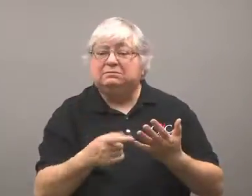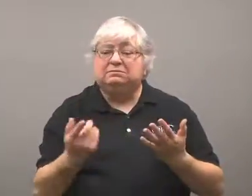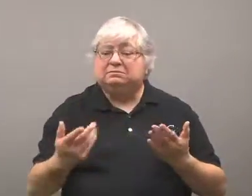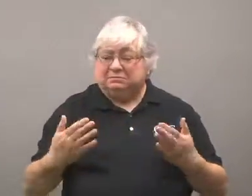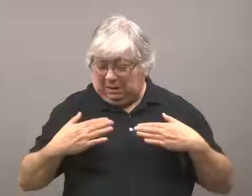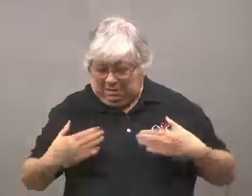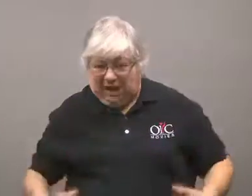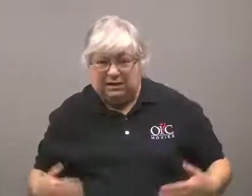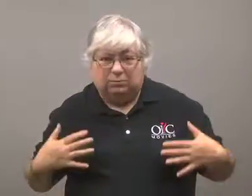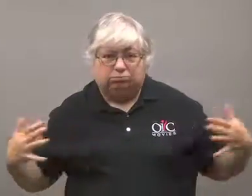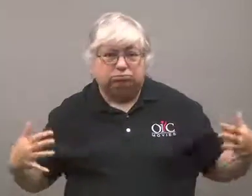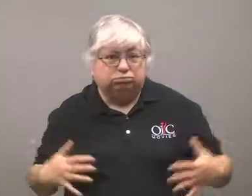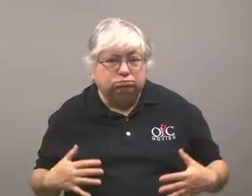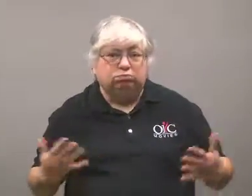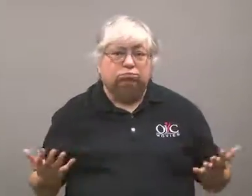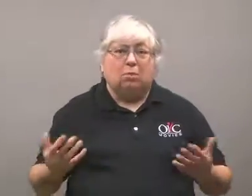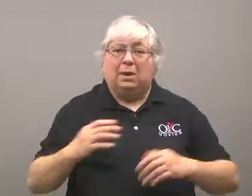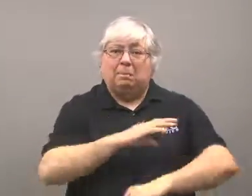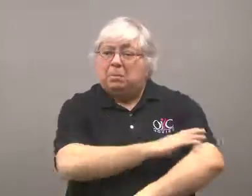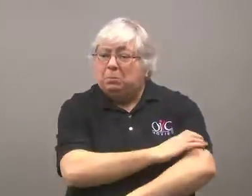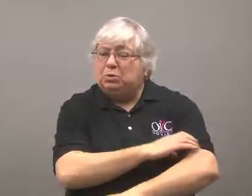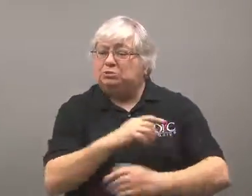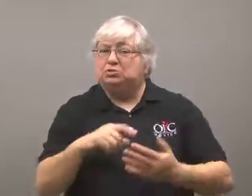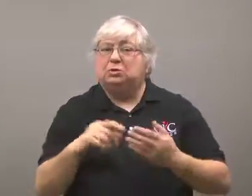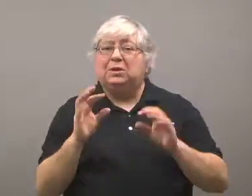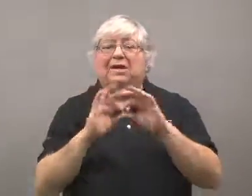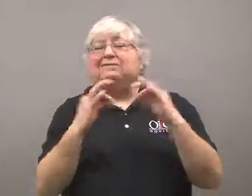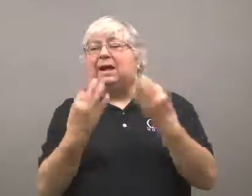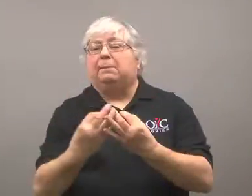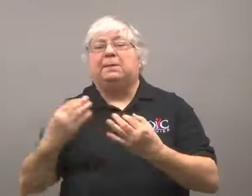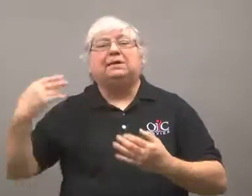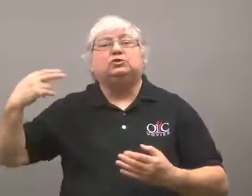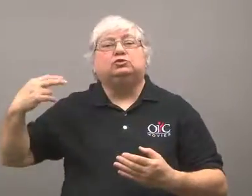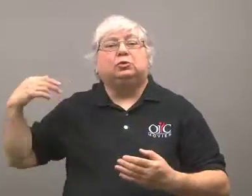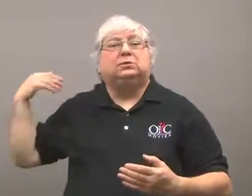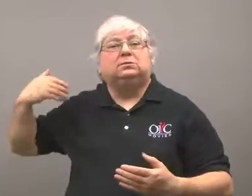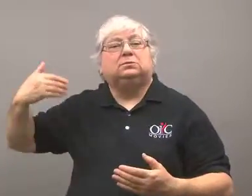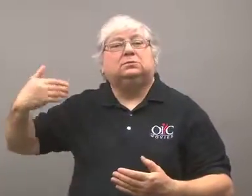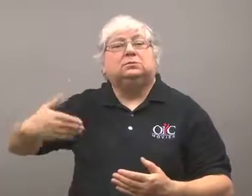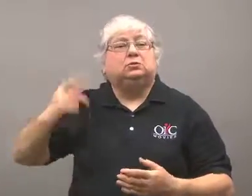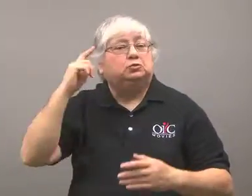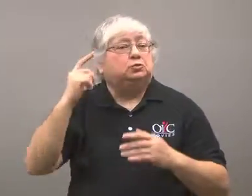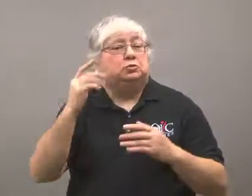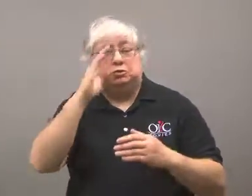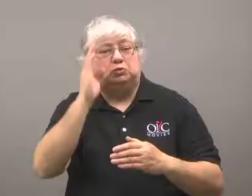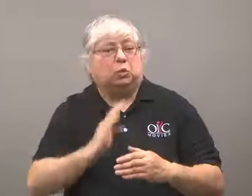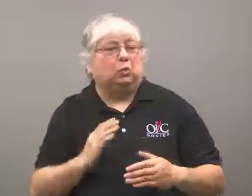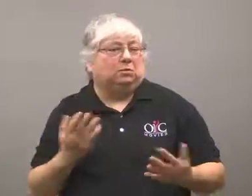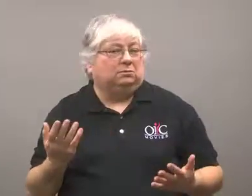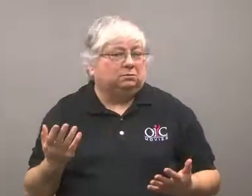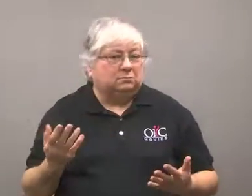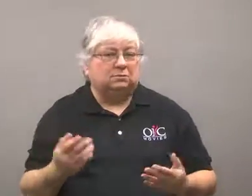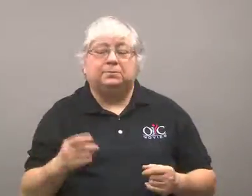body mass, blood pressure, and family history of stroke.